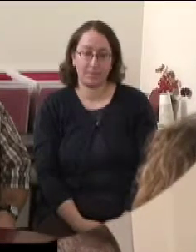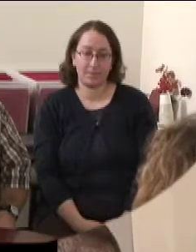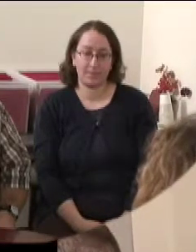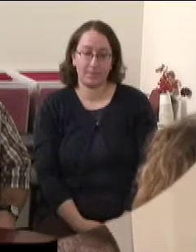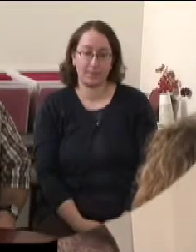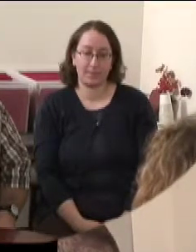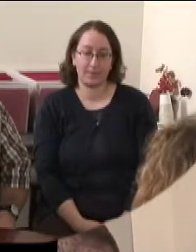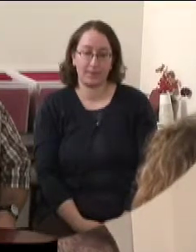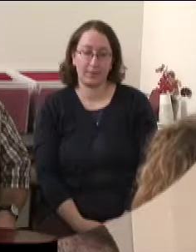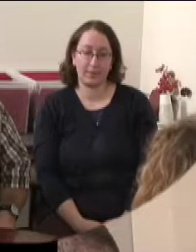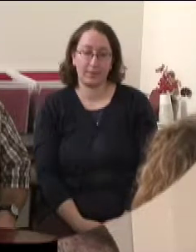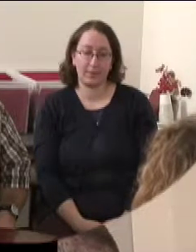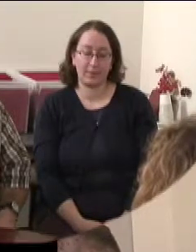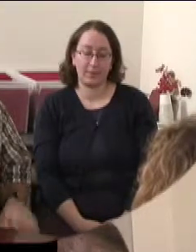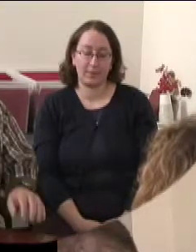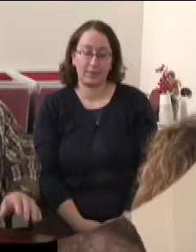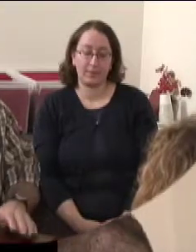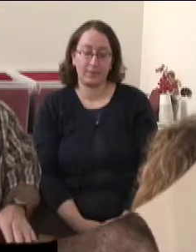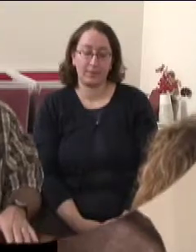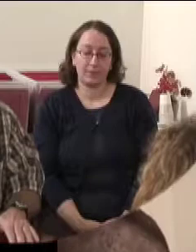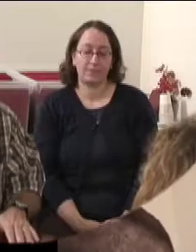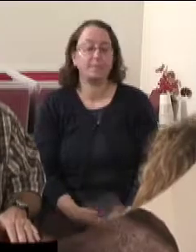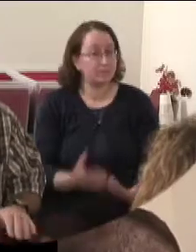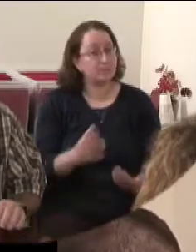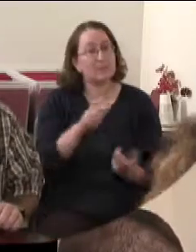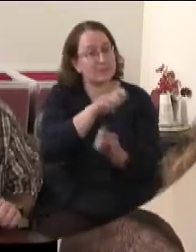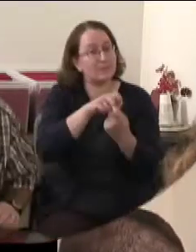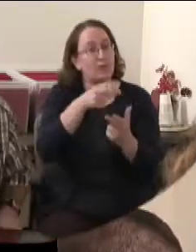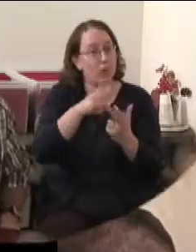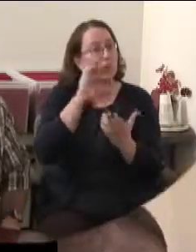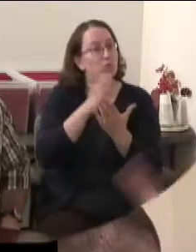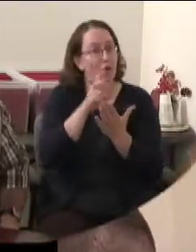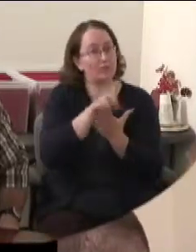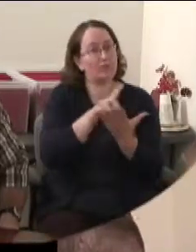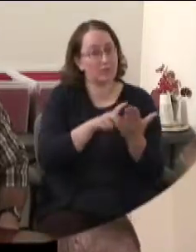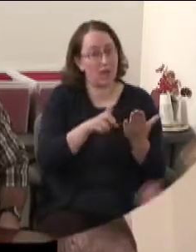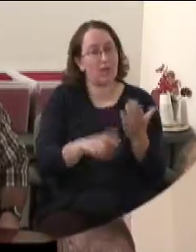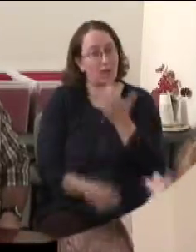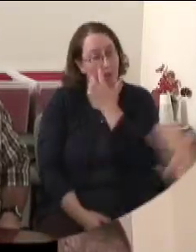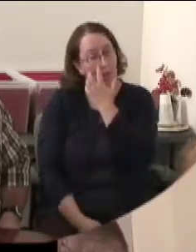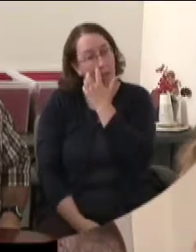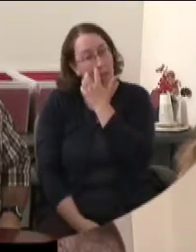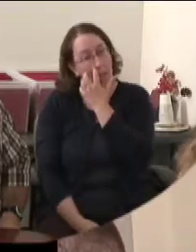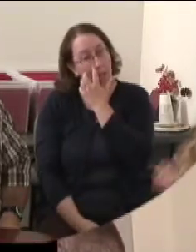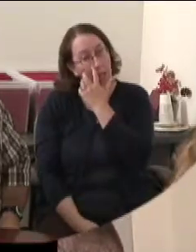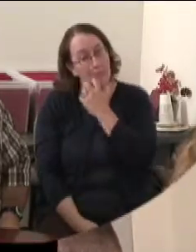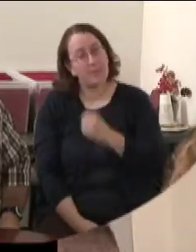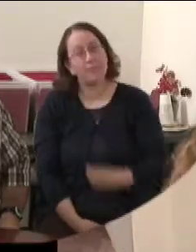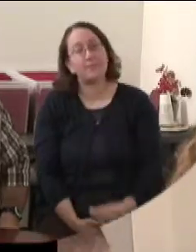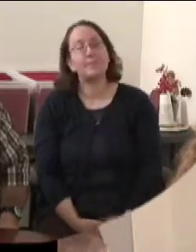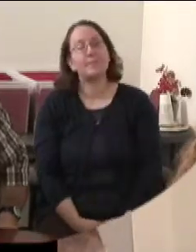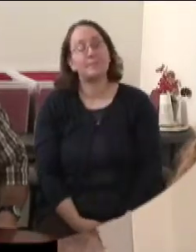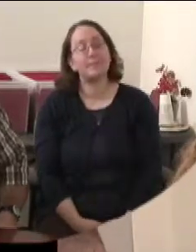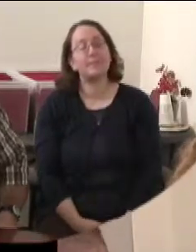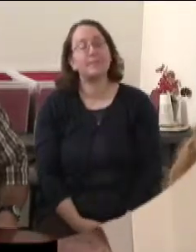through the Eagle Gate College? Steven: Graphic design. Kelly: But at what level, what training are we looking at?